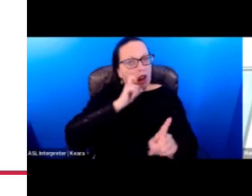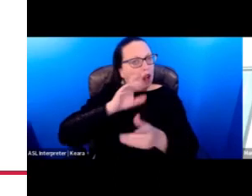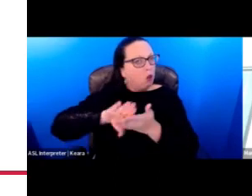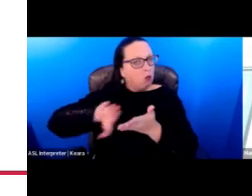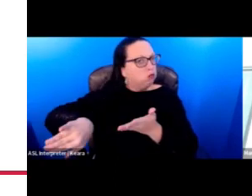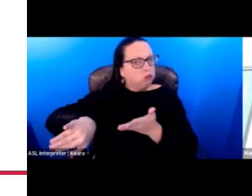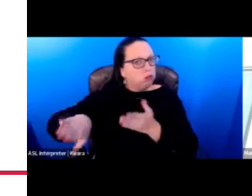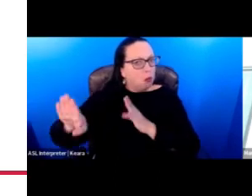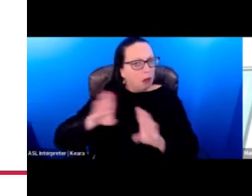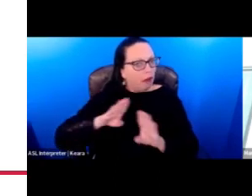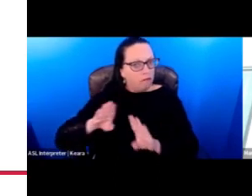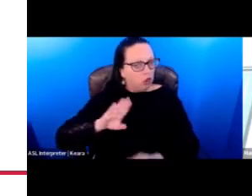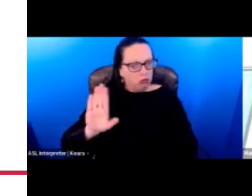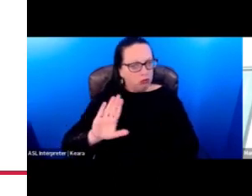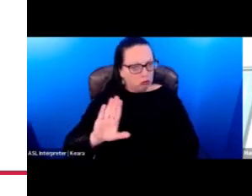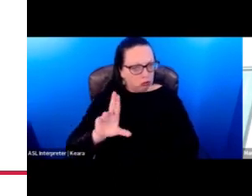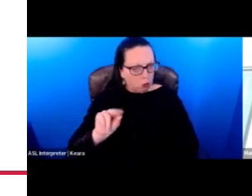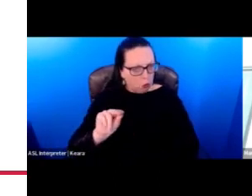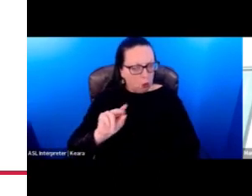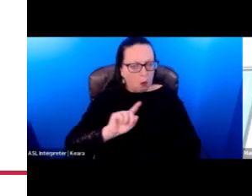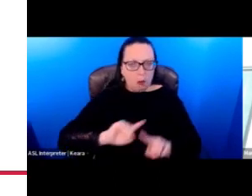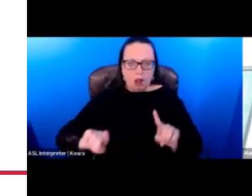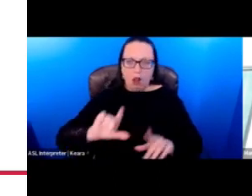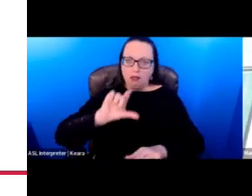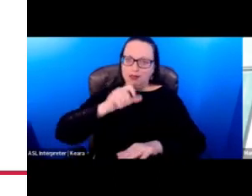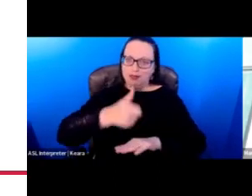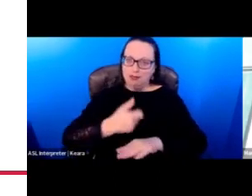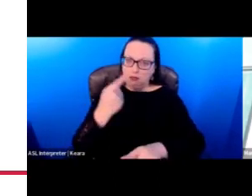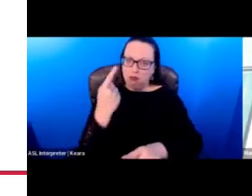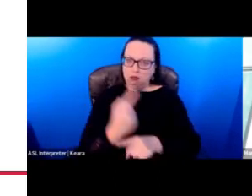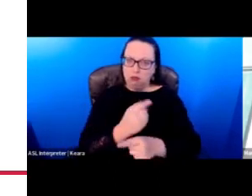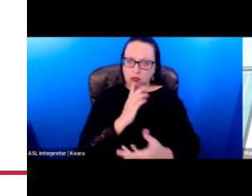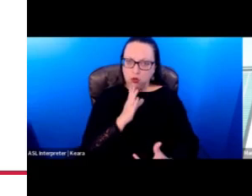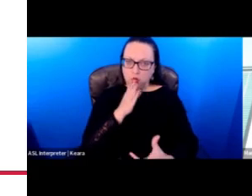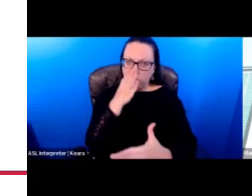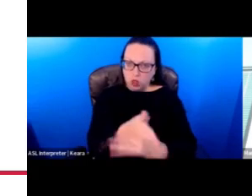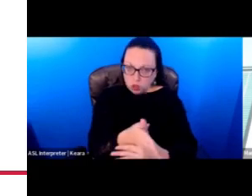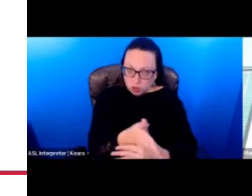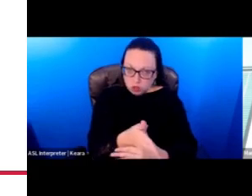if we can put the right interventions in place, we can do things a little bit differently. Like, we can break